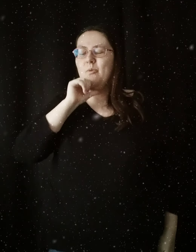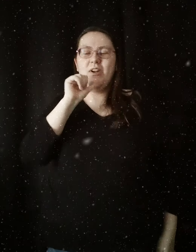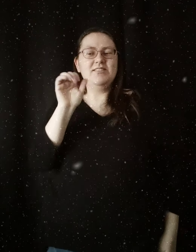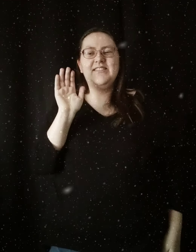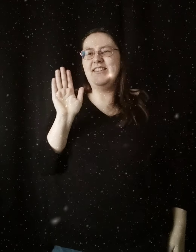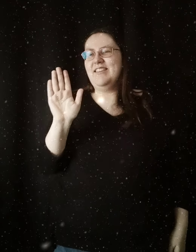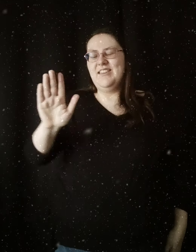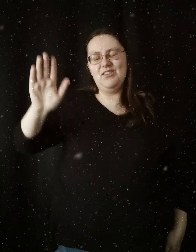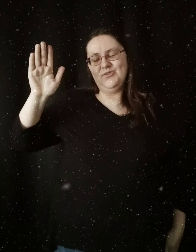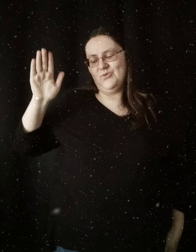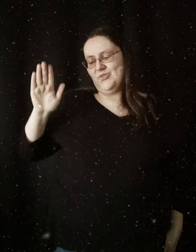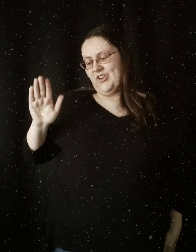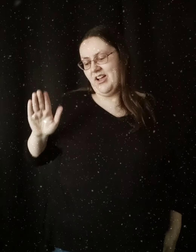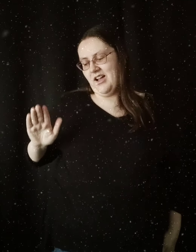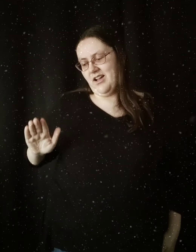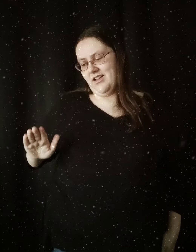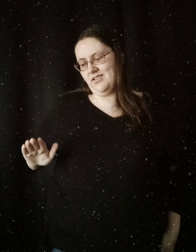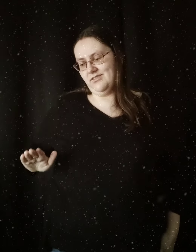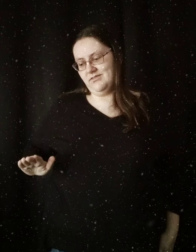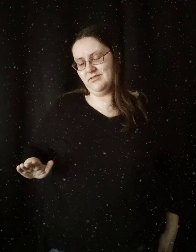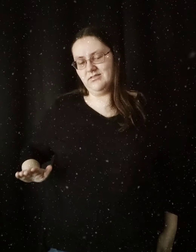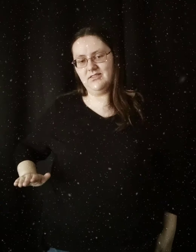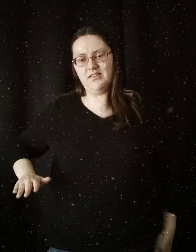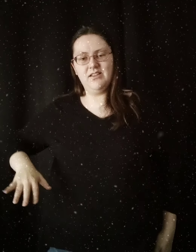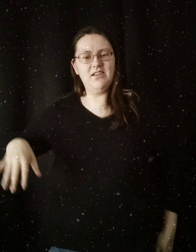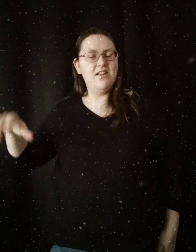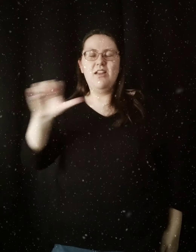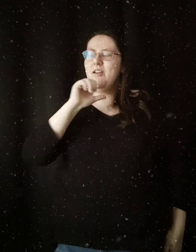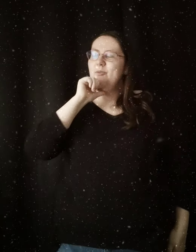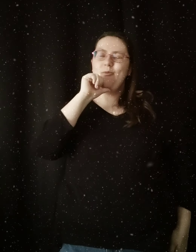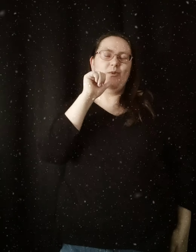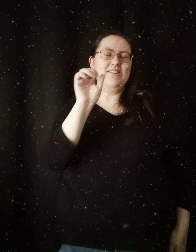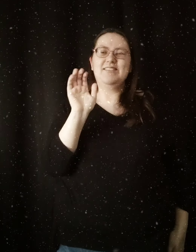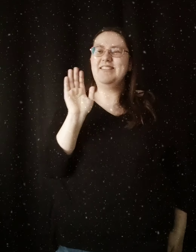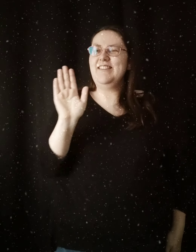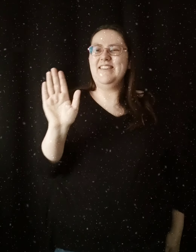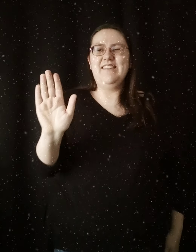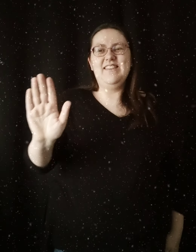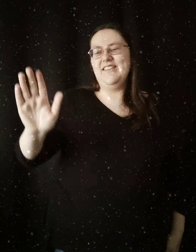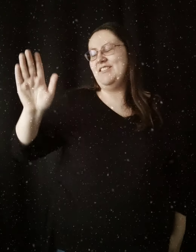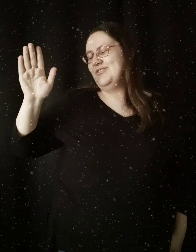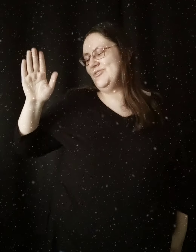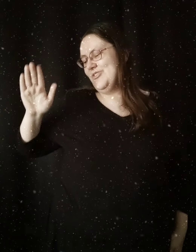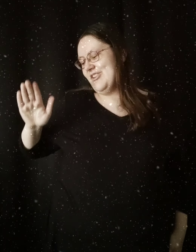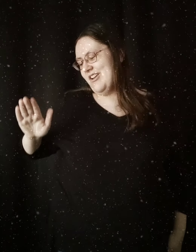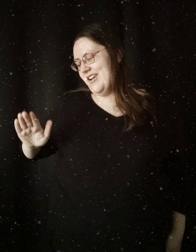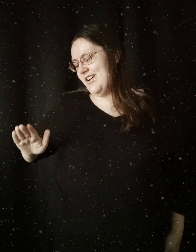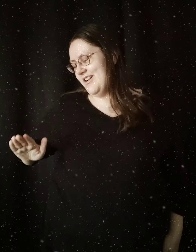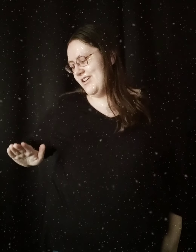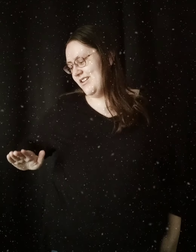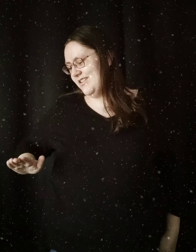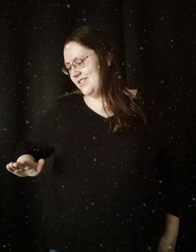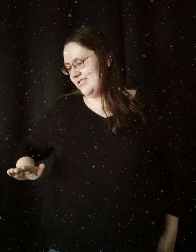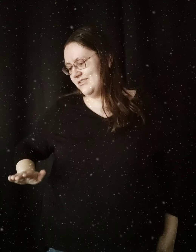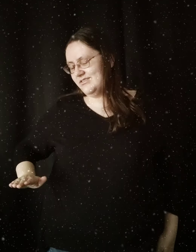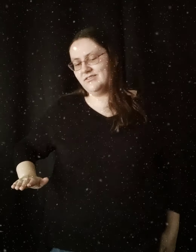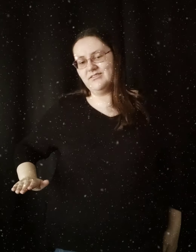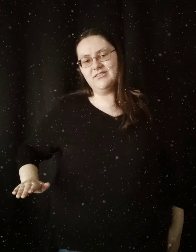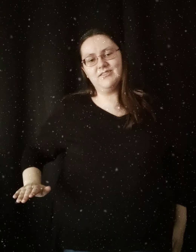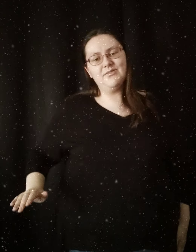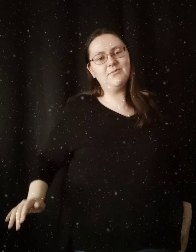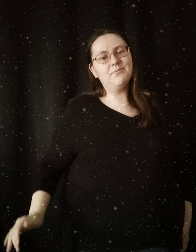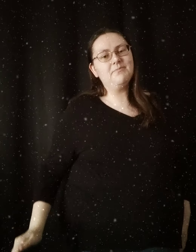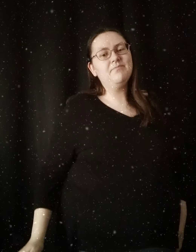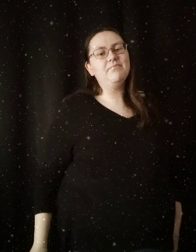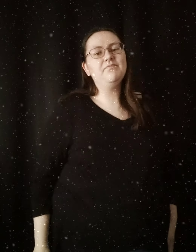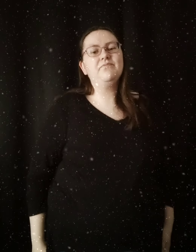It wasn't his child